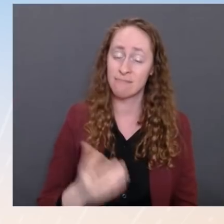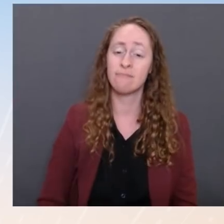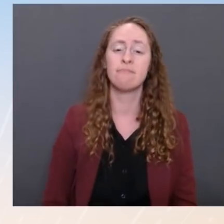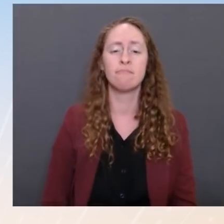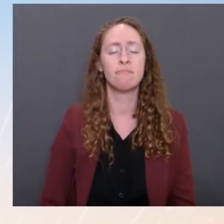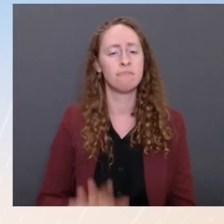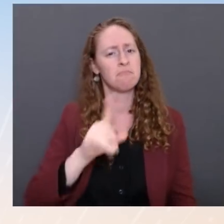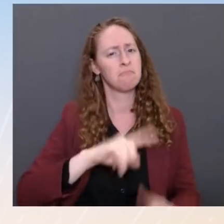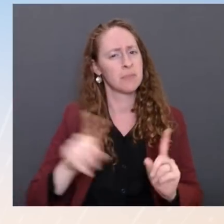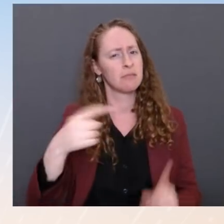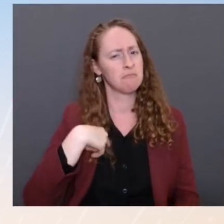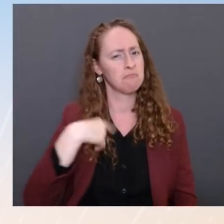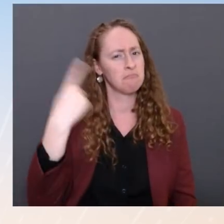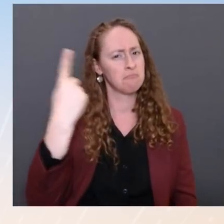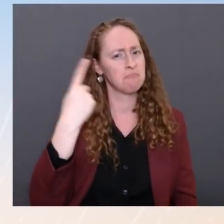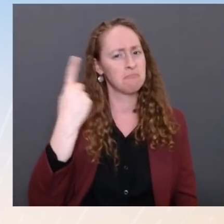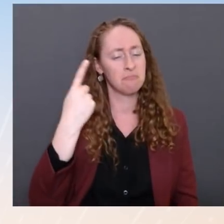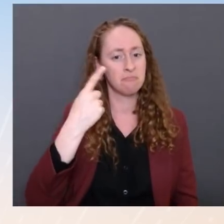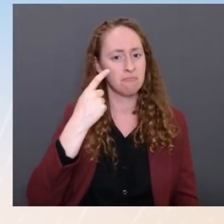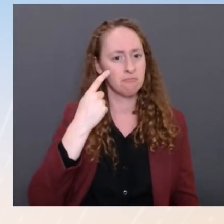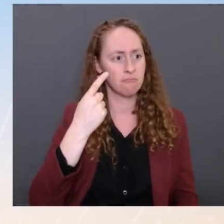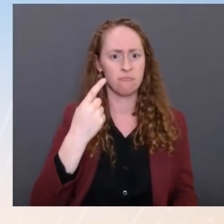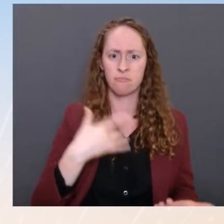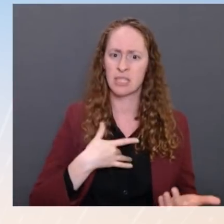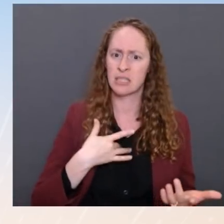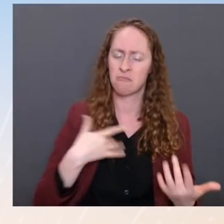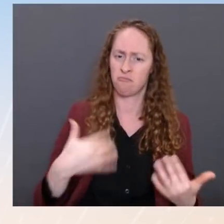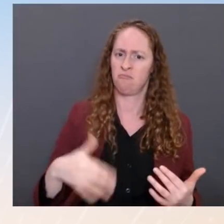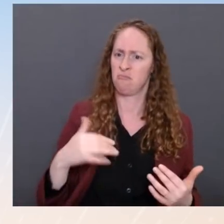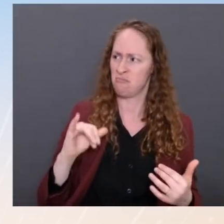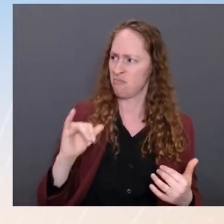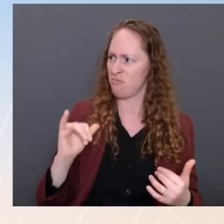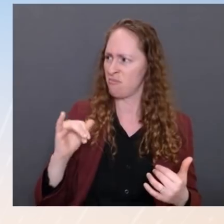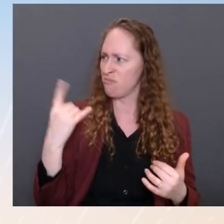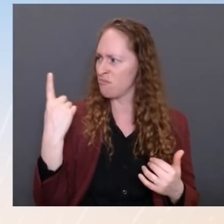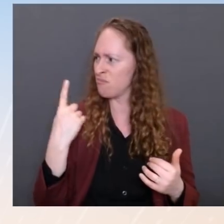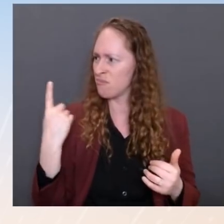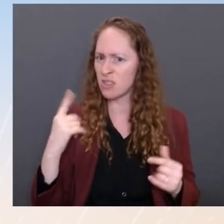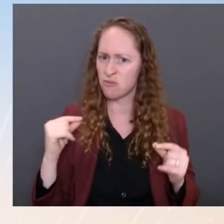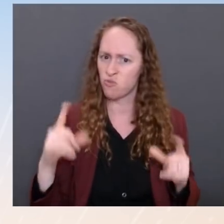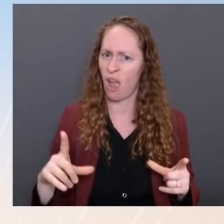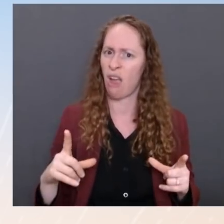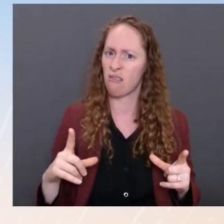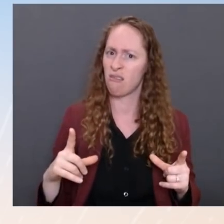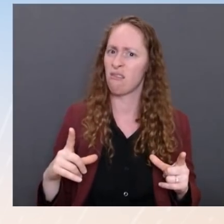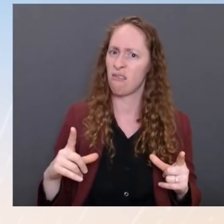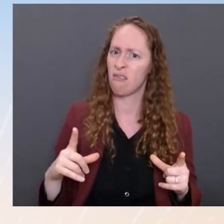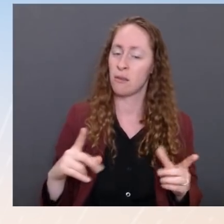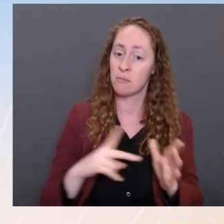Does he still feel like the fever will break in Washington? Ms. Psaki: Well, you mean, in terms of the ultra-MAGA